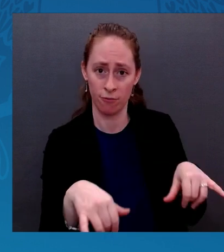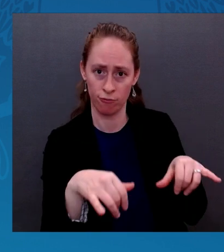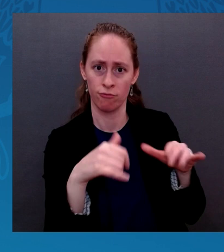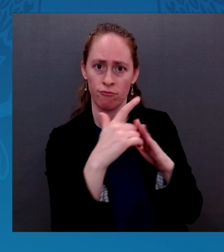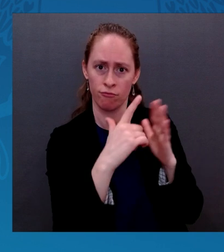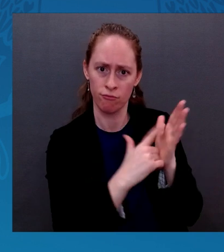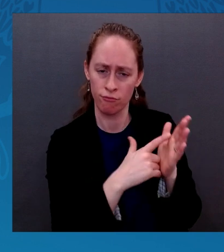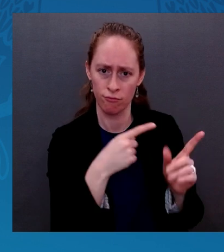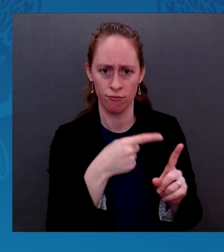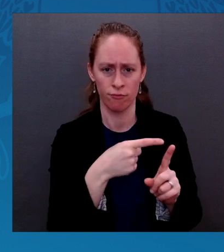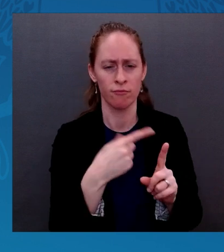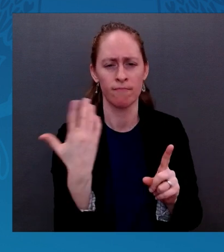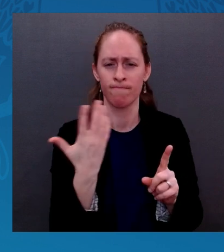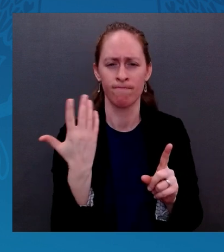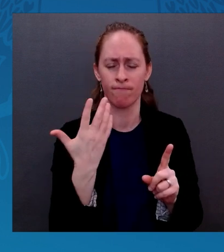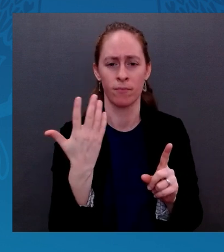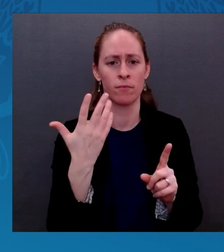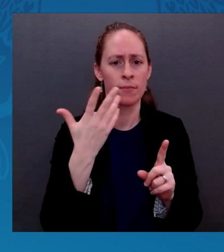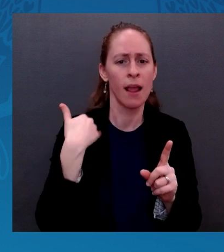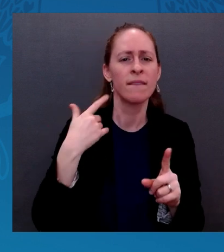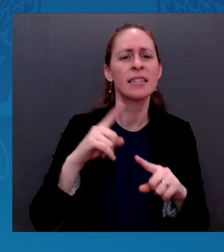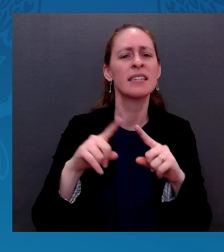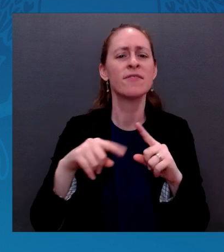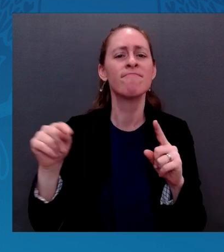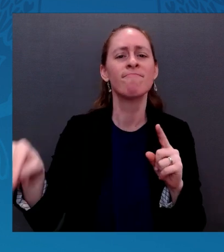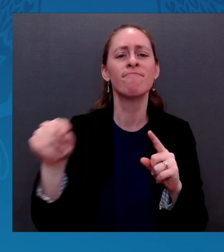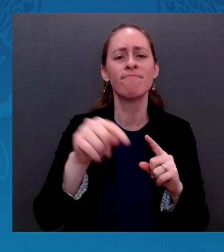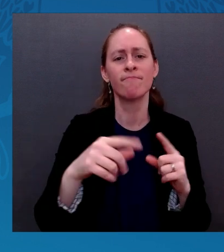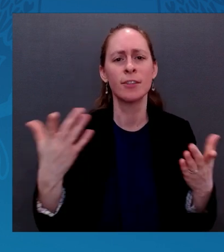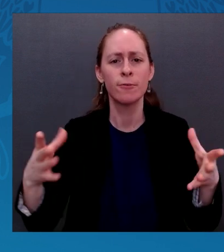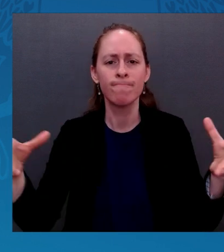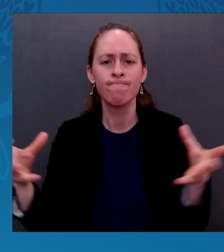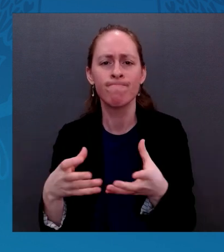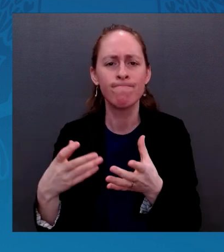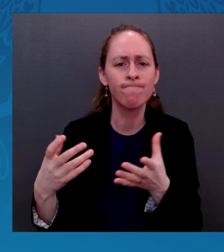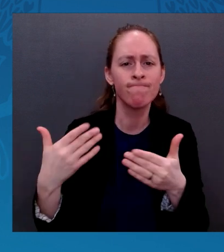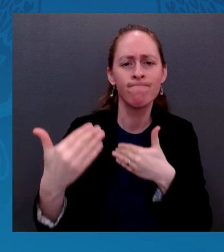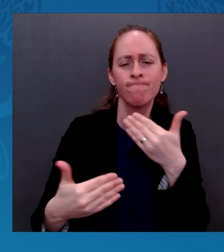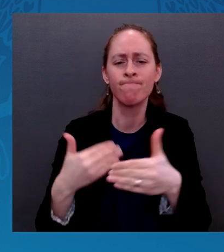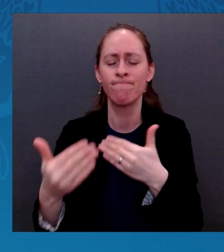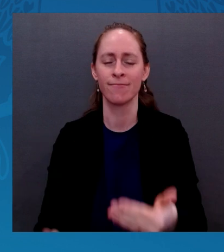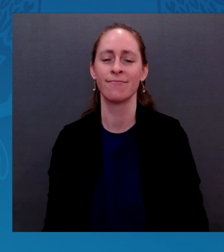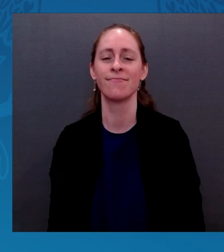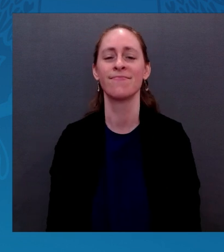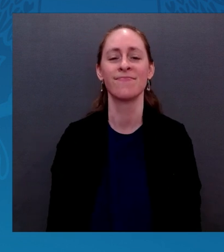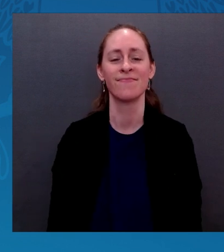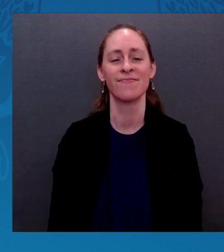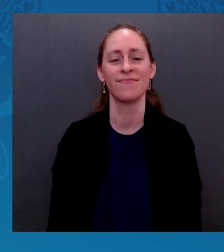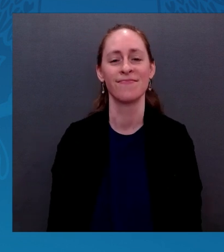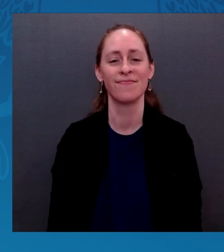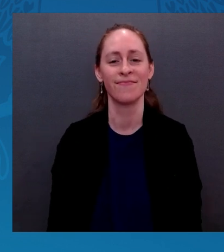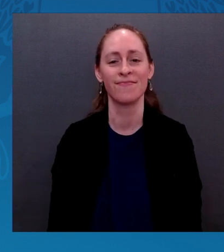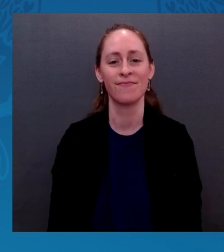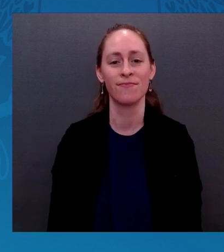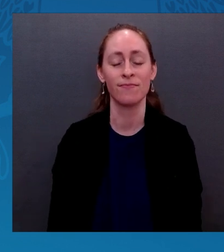homeowners or renters have had to suffer the burden of for that part of the service line or pipe